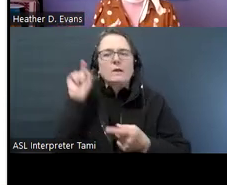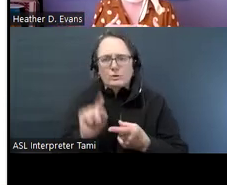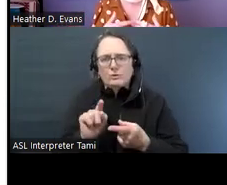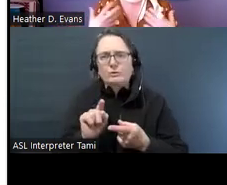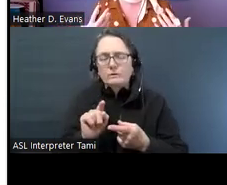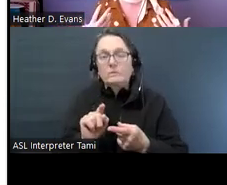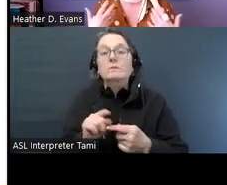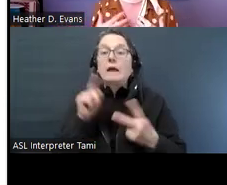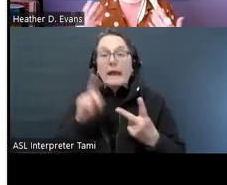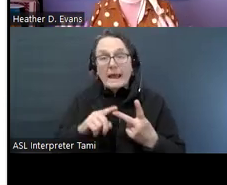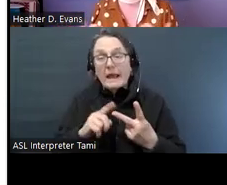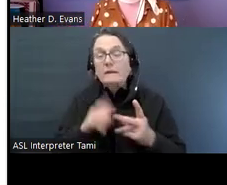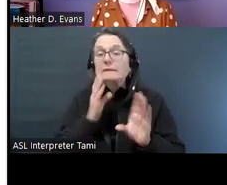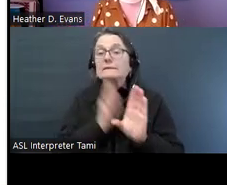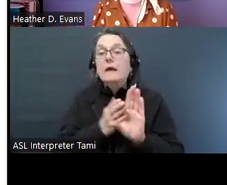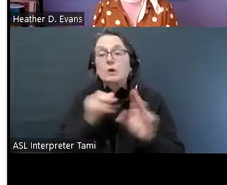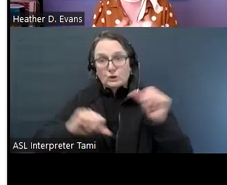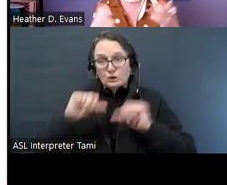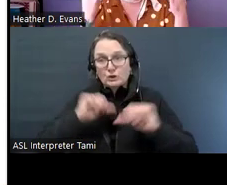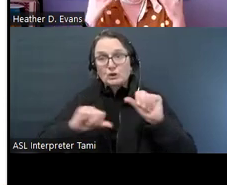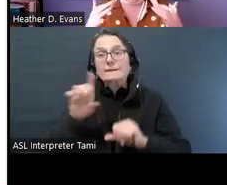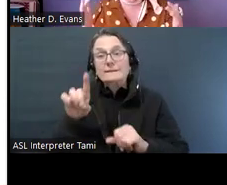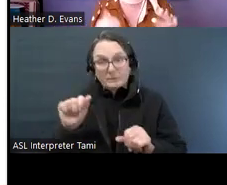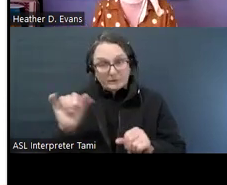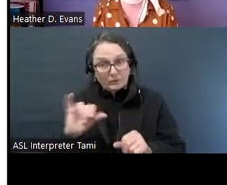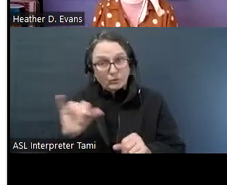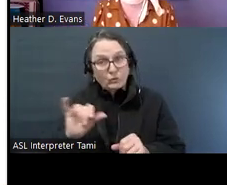I know for myself and many of my colleagues, I hear it come out of my mouth